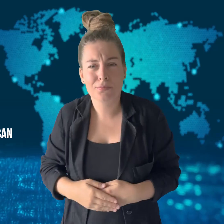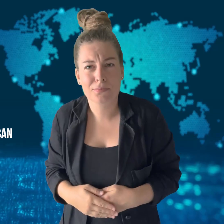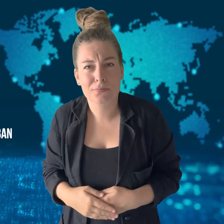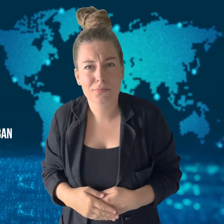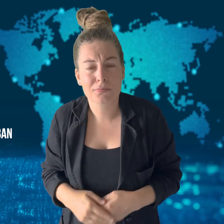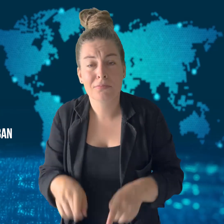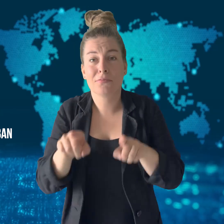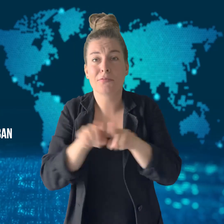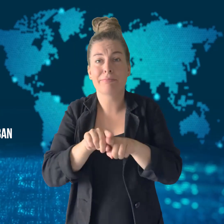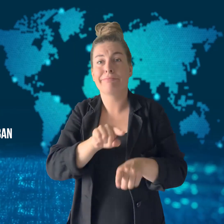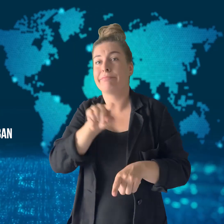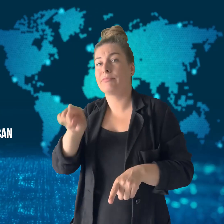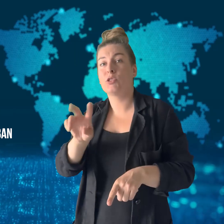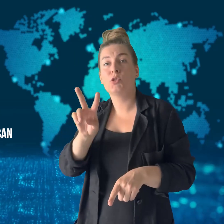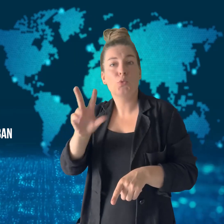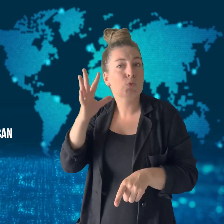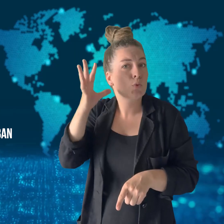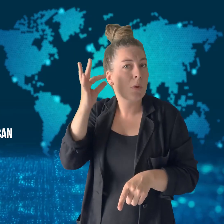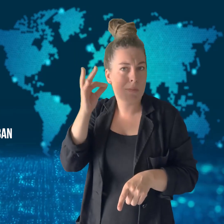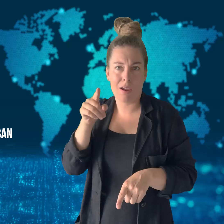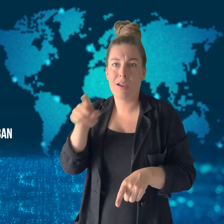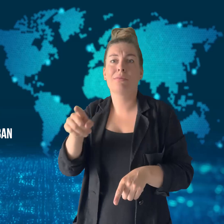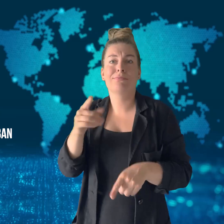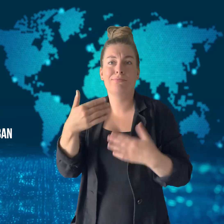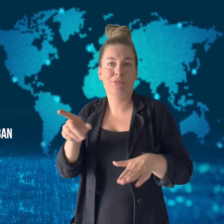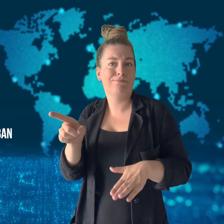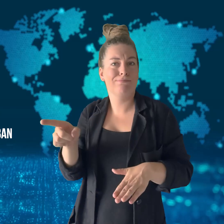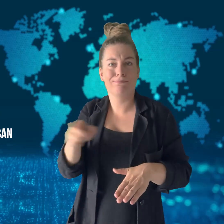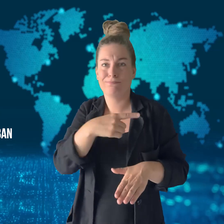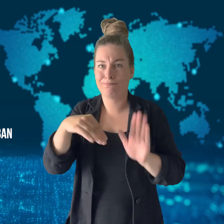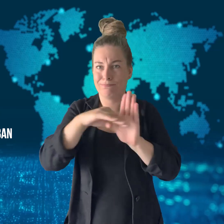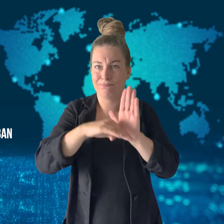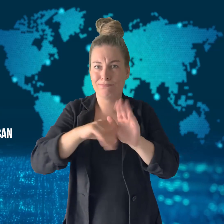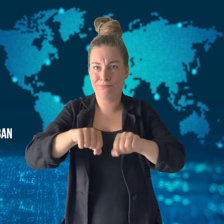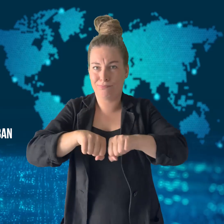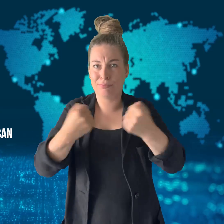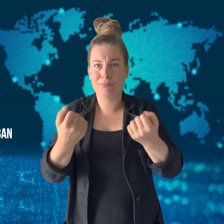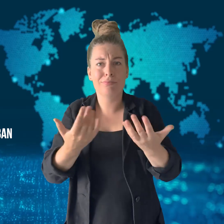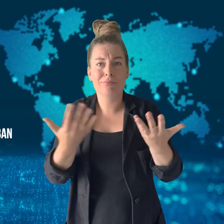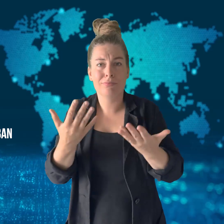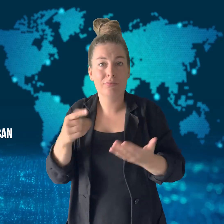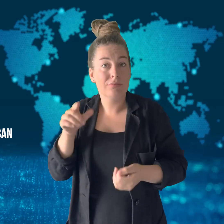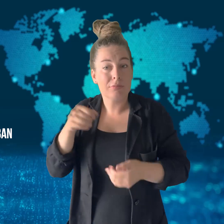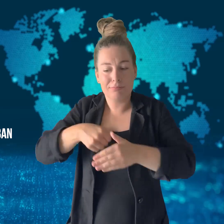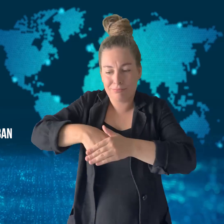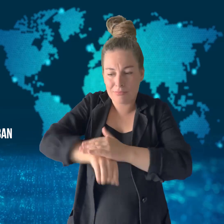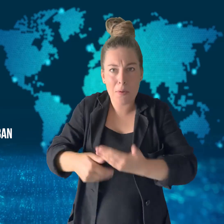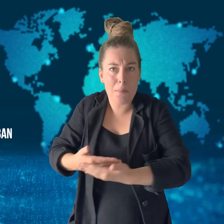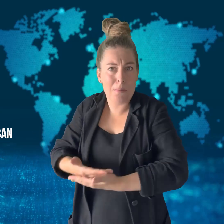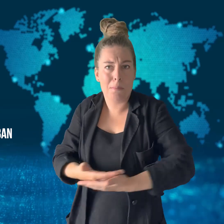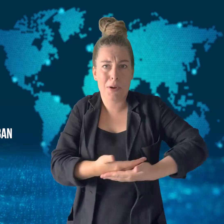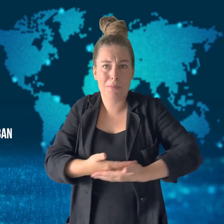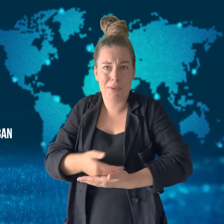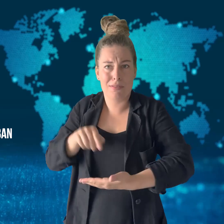In 2016, two women were charged because they performed FGM